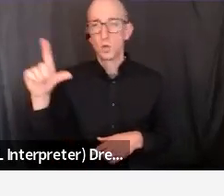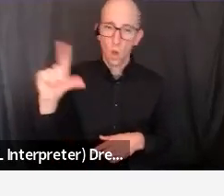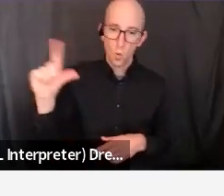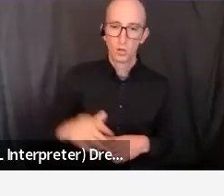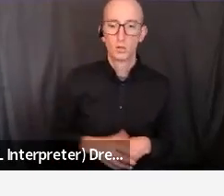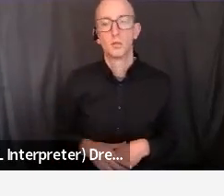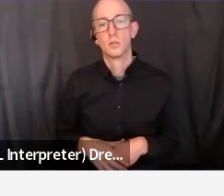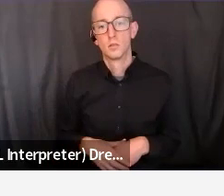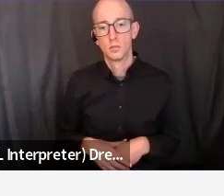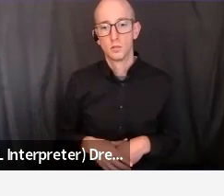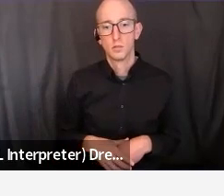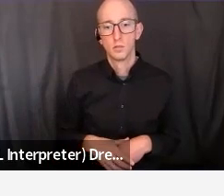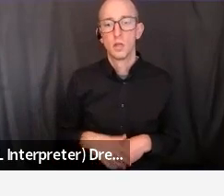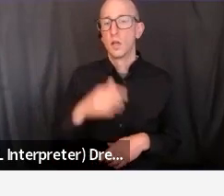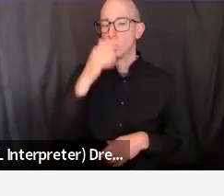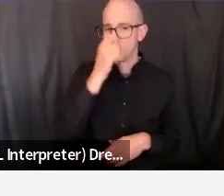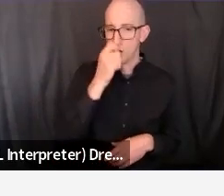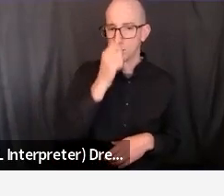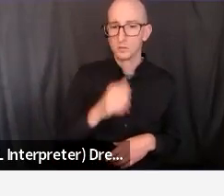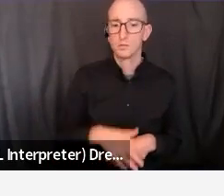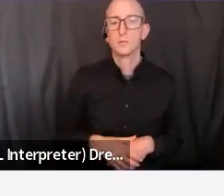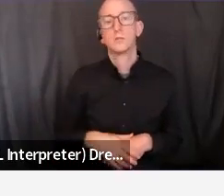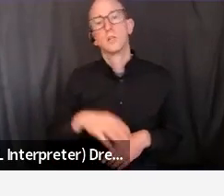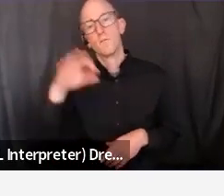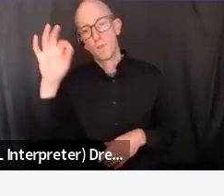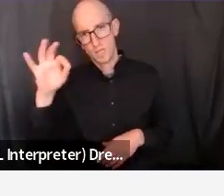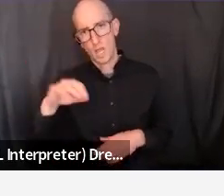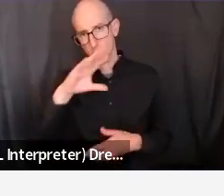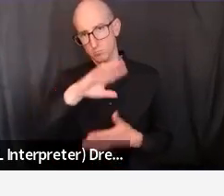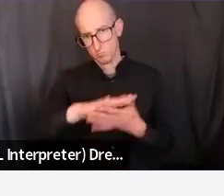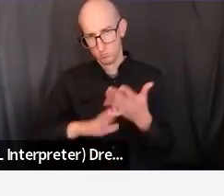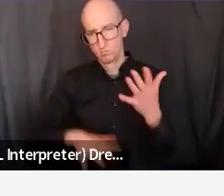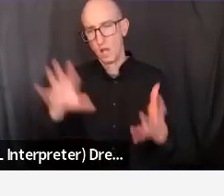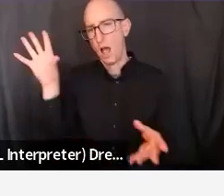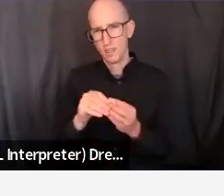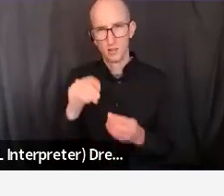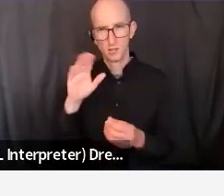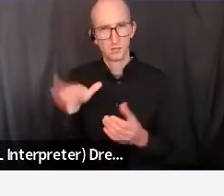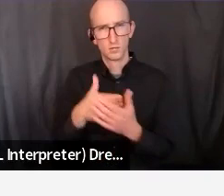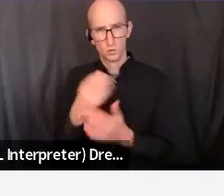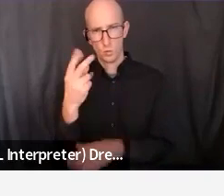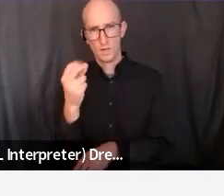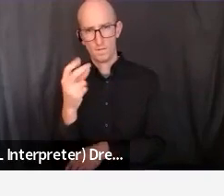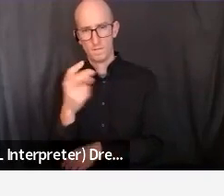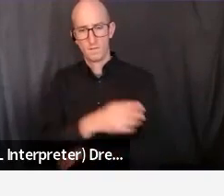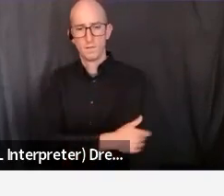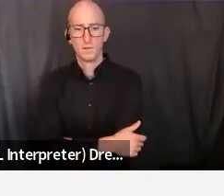that's right. 50,000 TUs, 500,000 tons, very large scale. So we will have more information about that